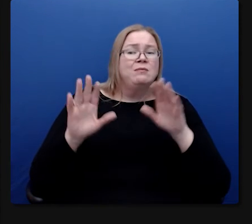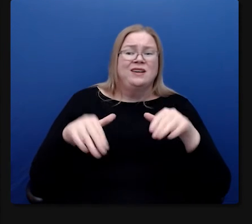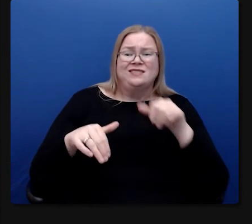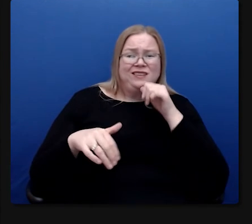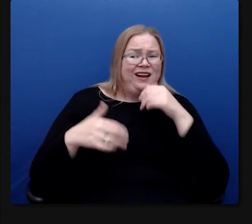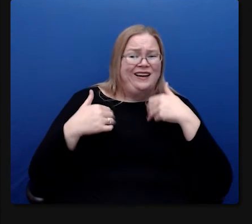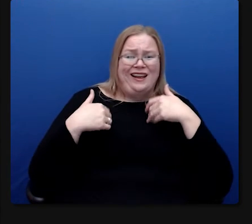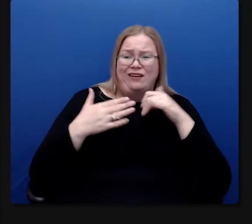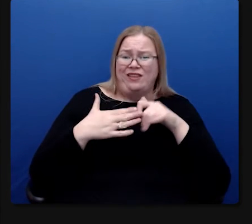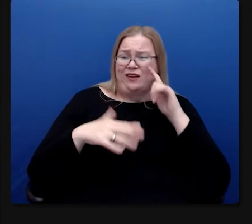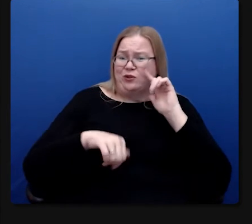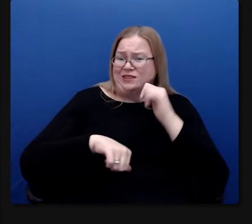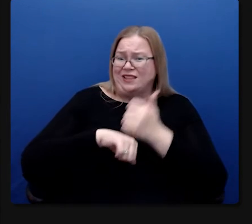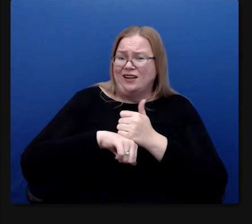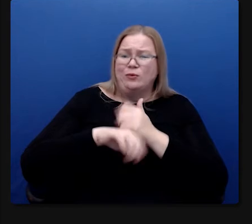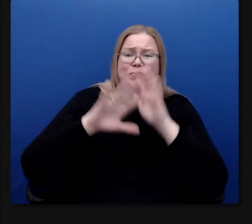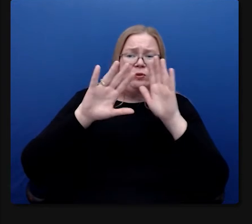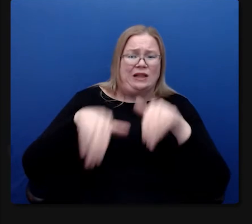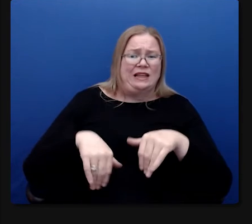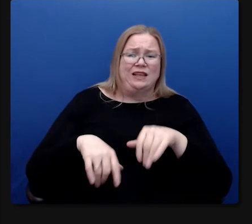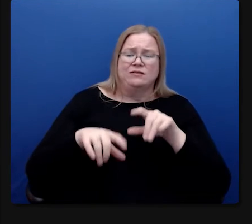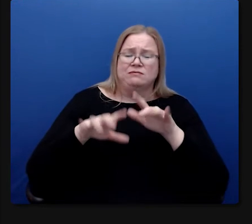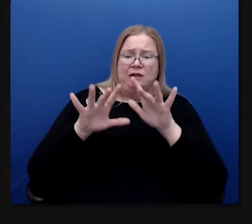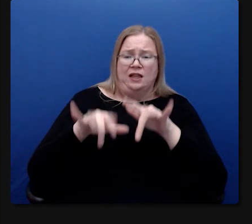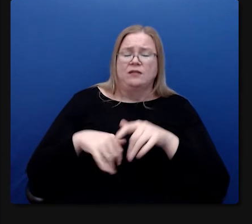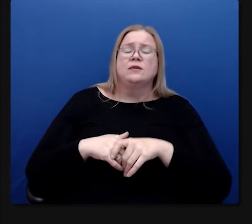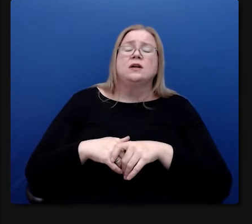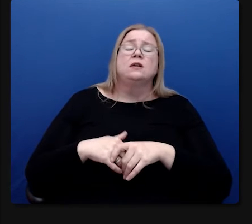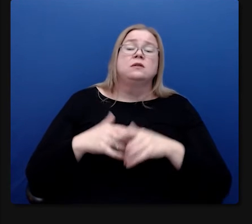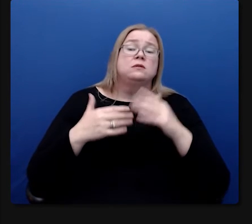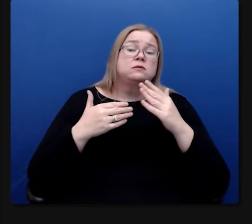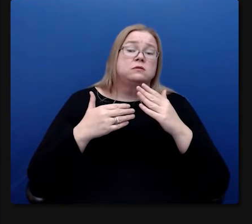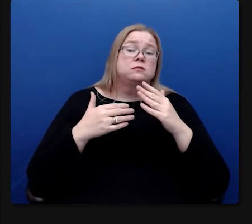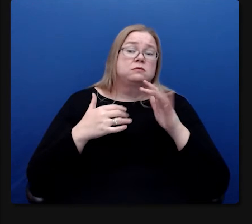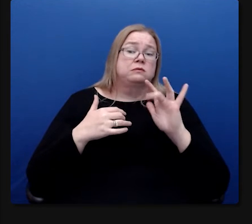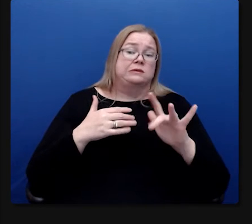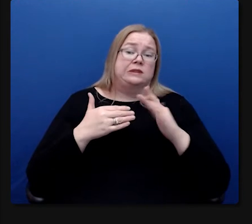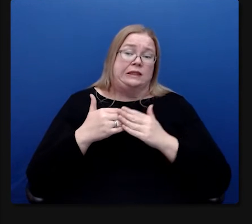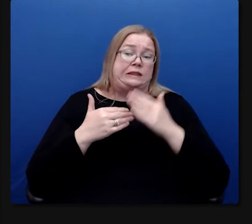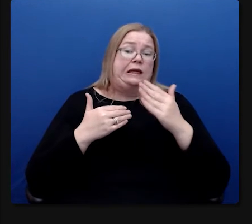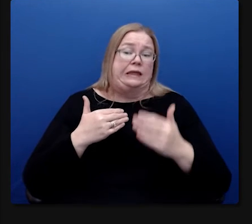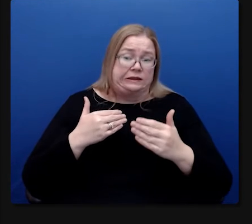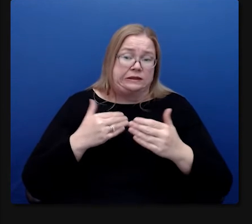I don't have any of that to set up here, so I'm just going to leave that unchecked. Next, we're going to click the Next button here